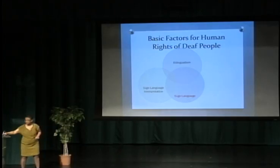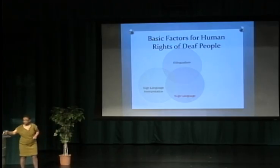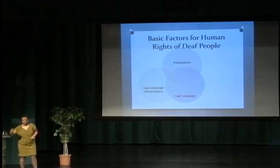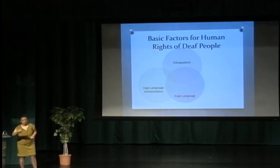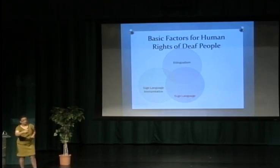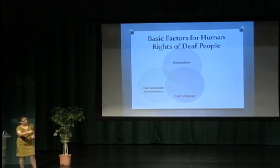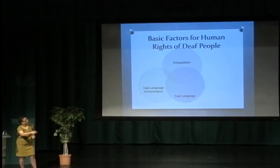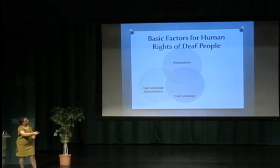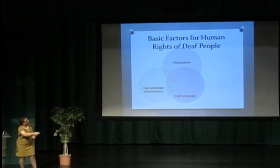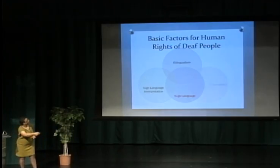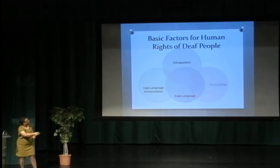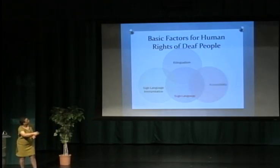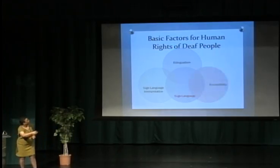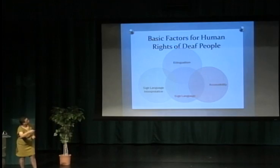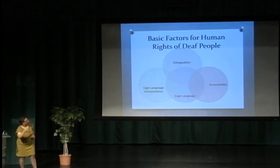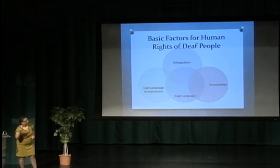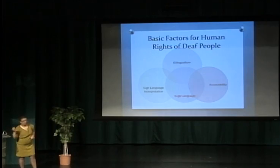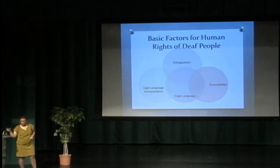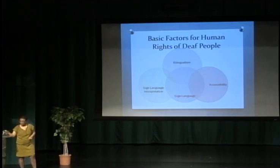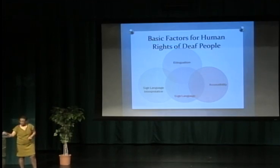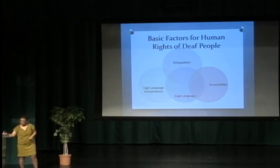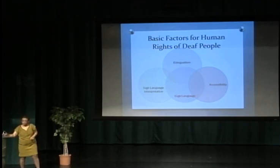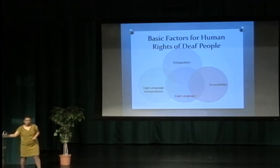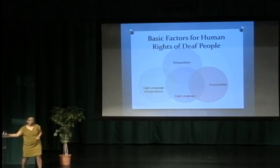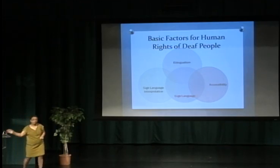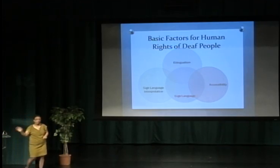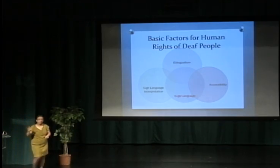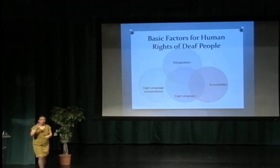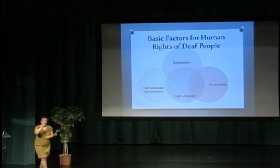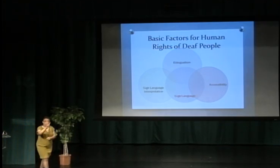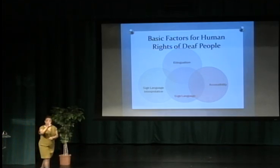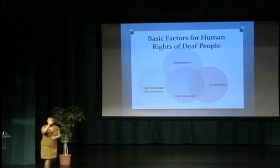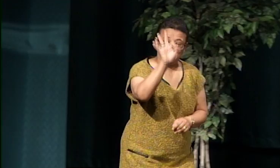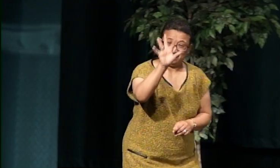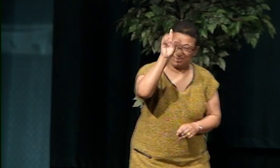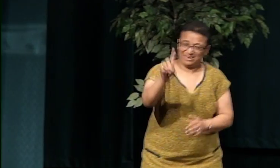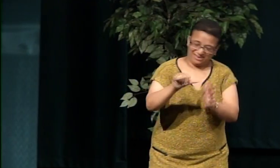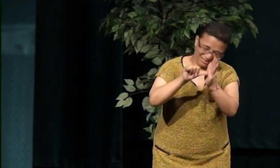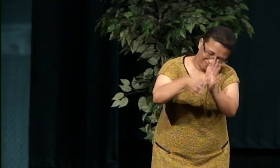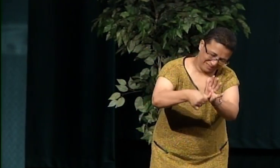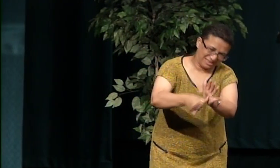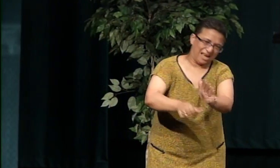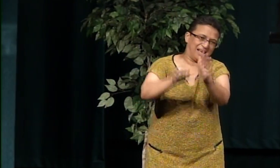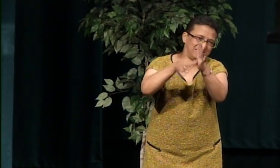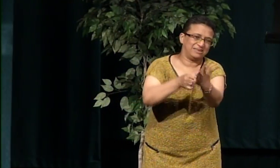and knowledge regardless of how the language plays out.